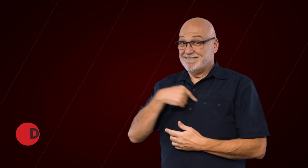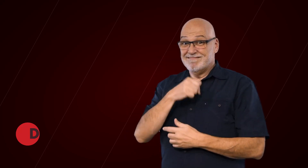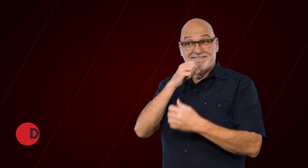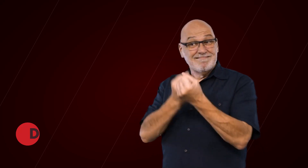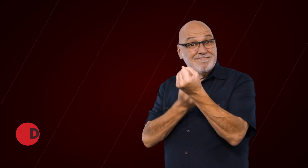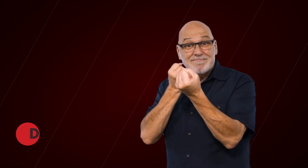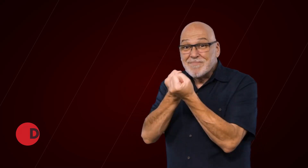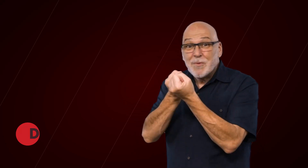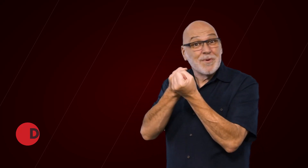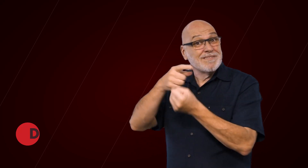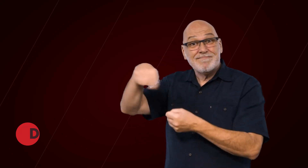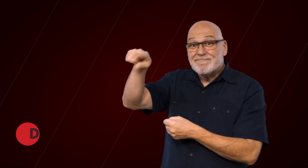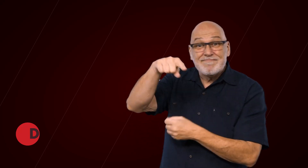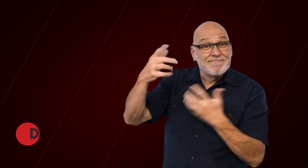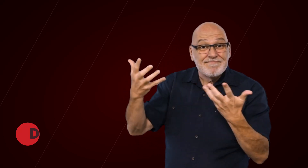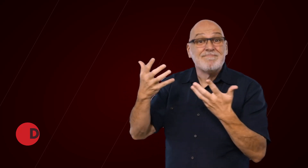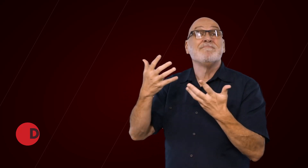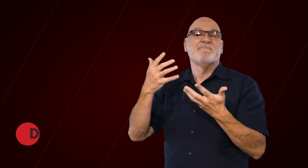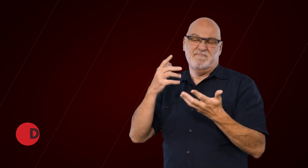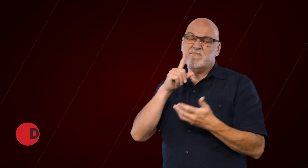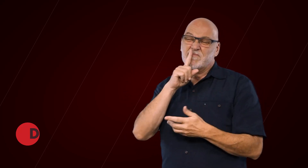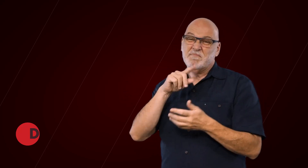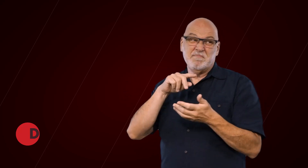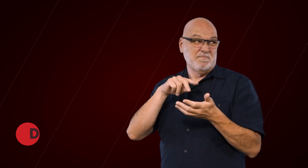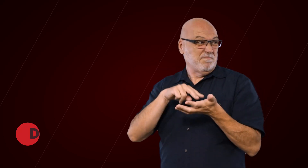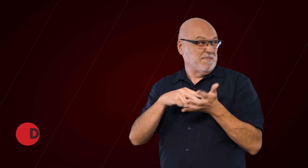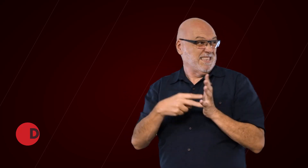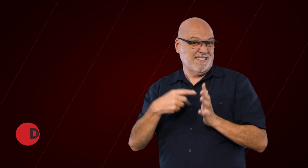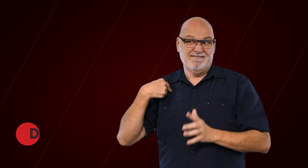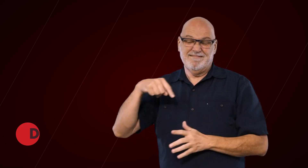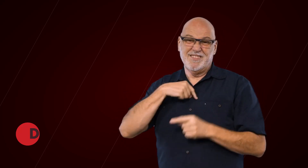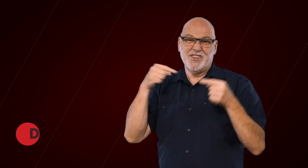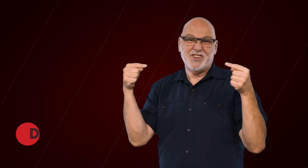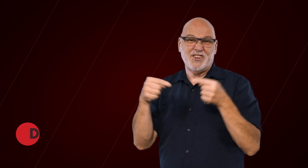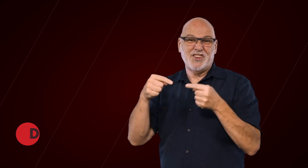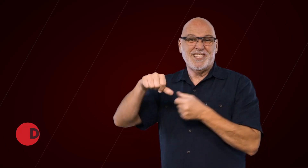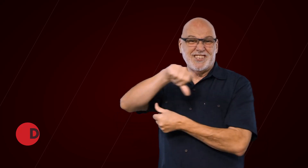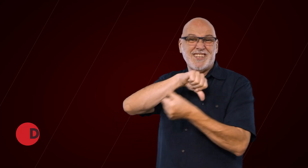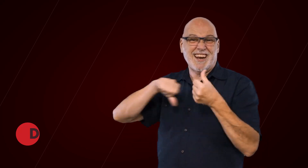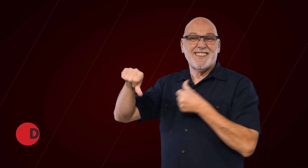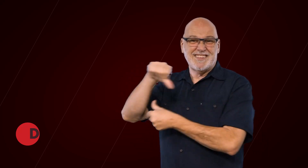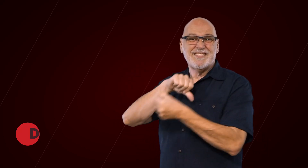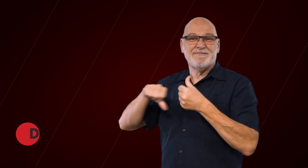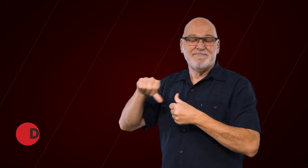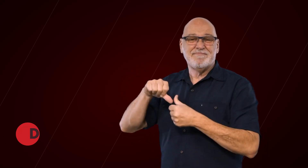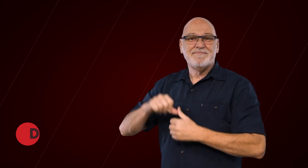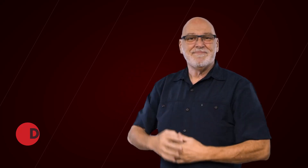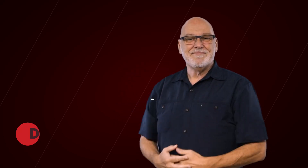If we don’t support them, we are hurting ourselves.